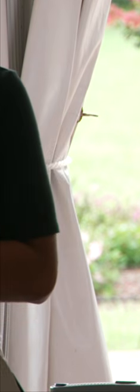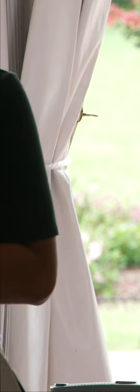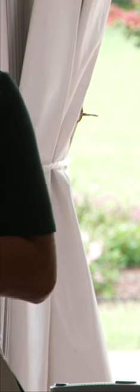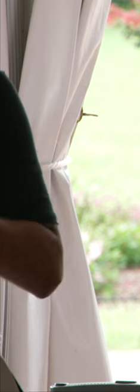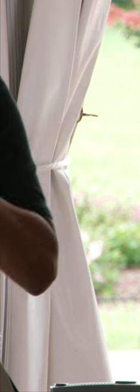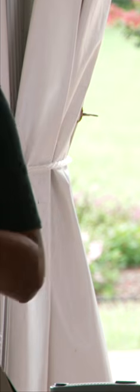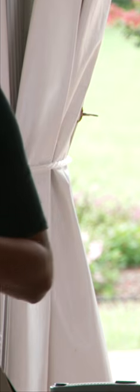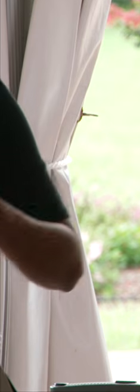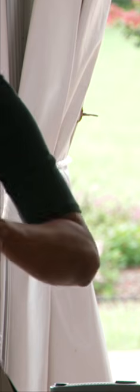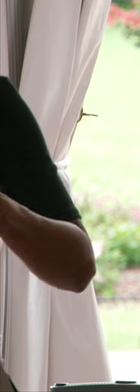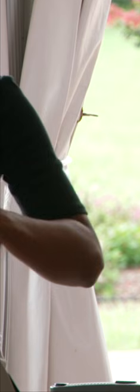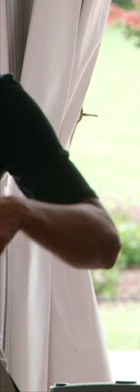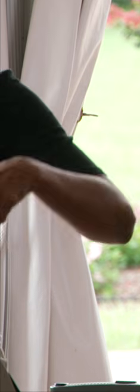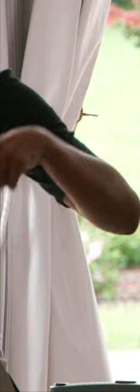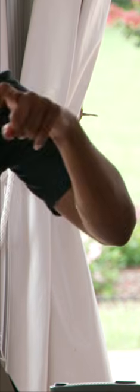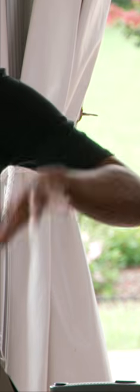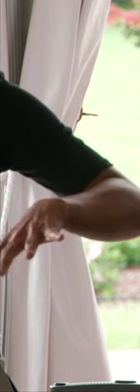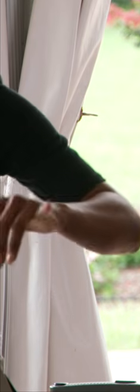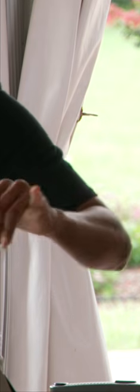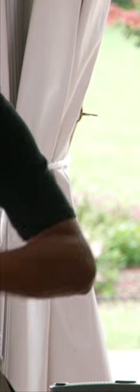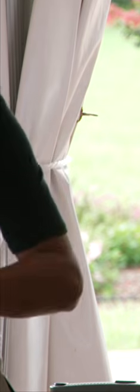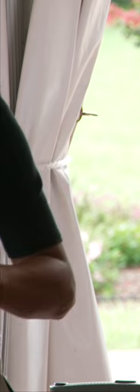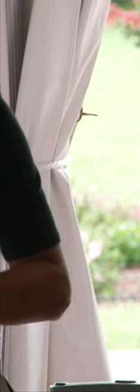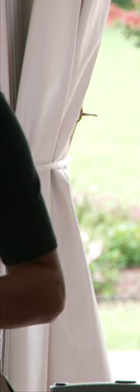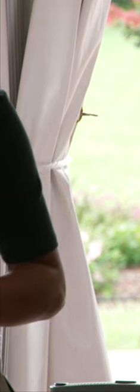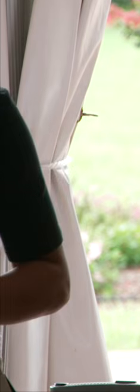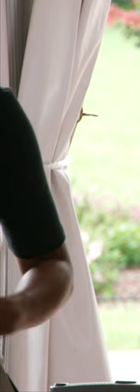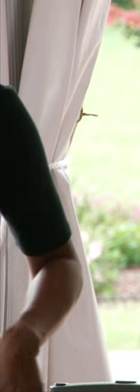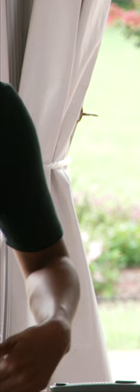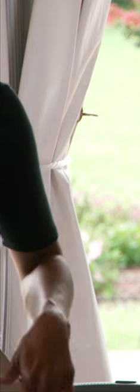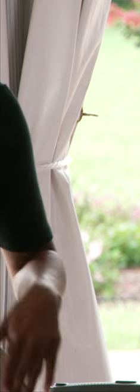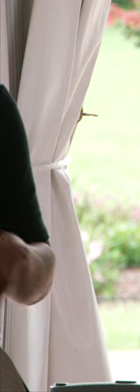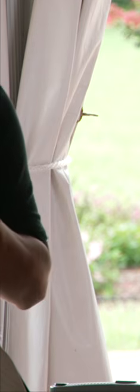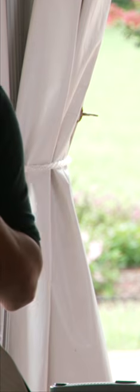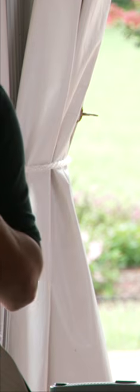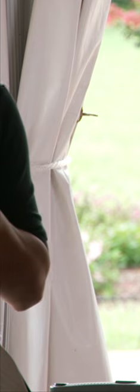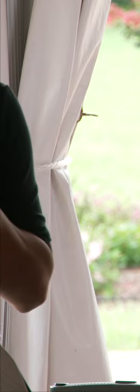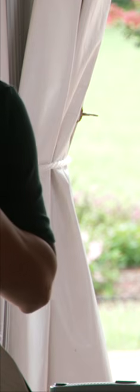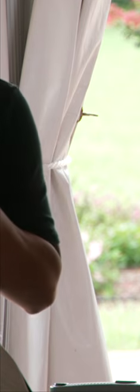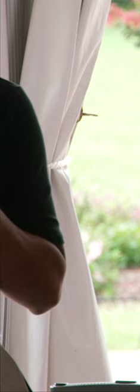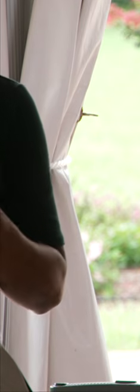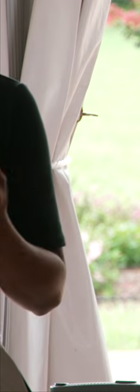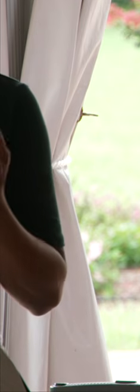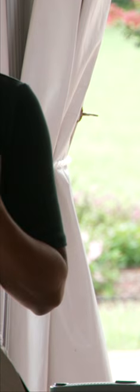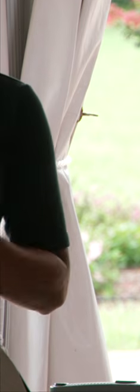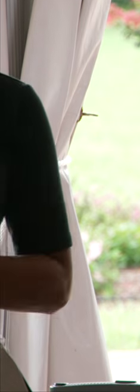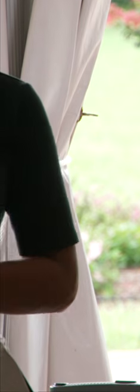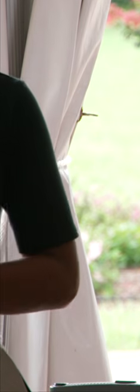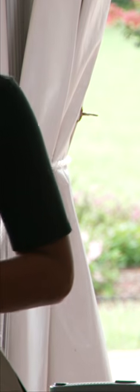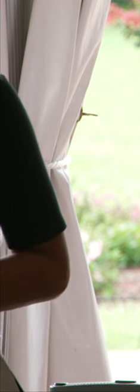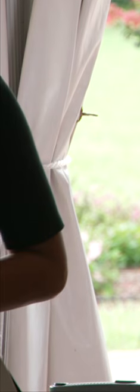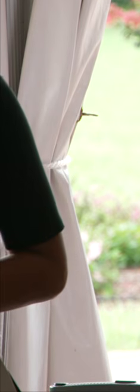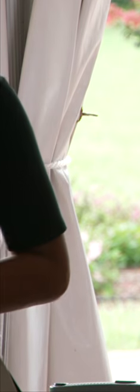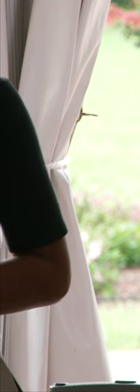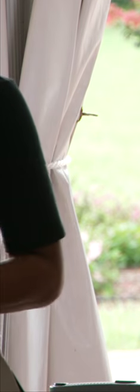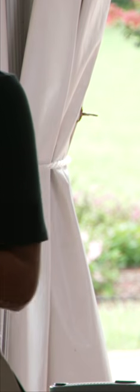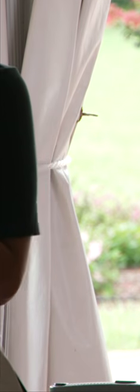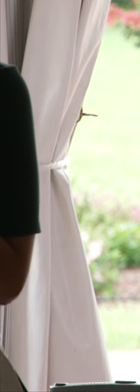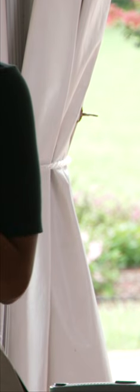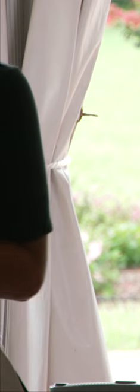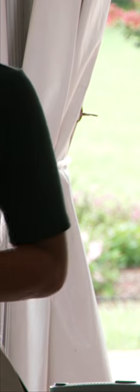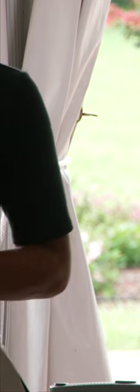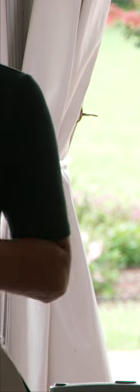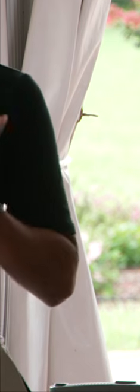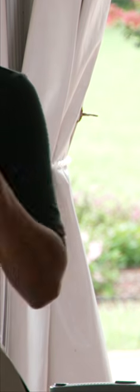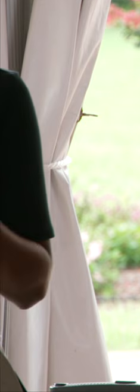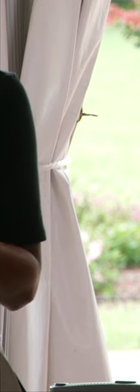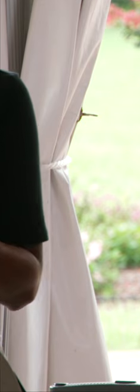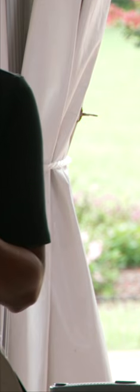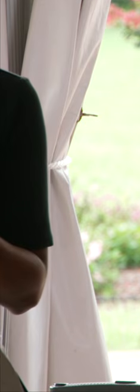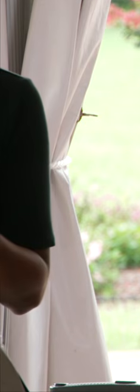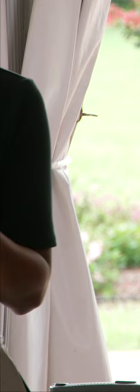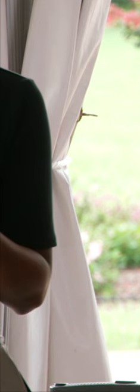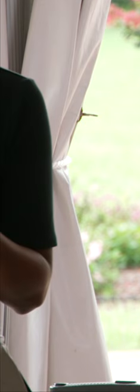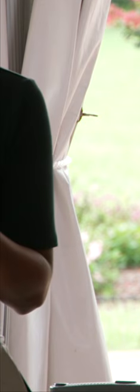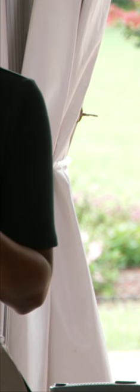were shocked. Learning that they were and their loved ones had been unwitting participants in